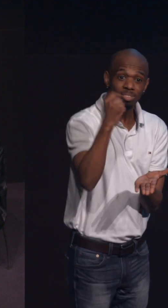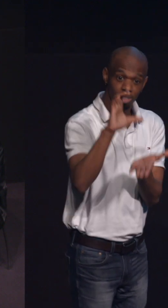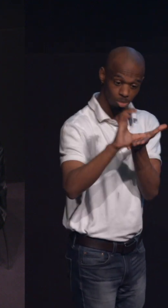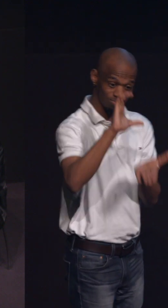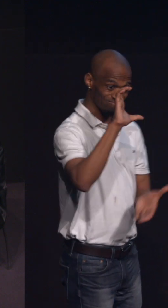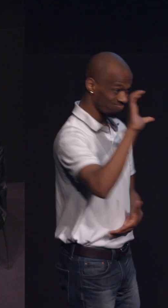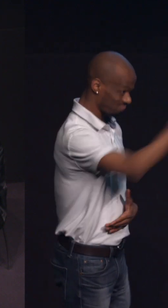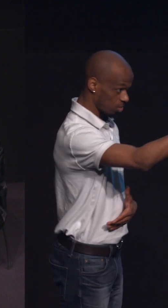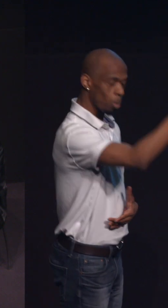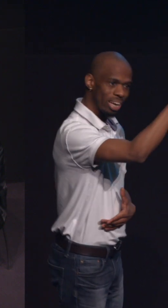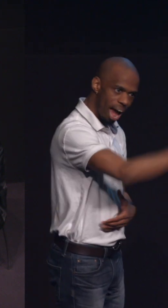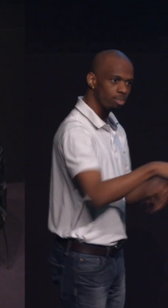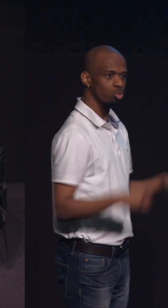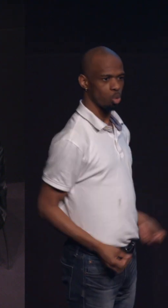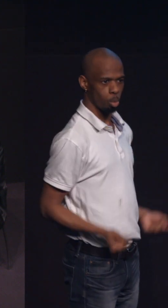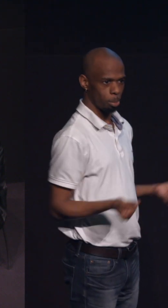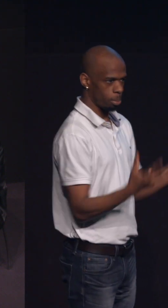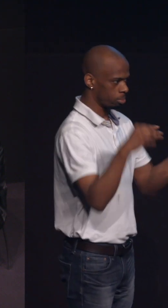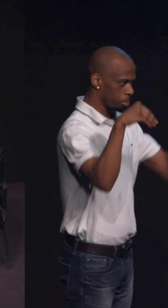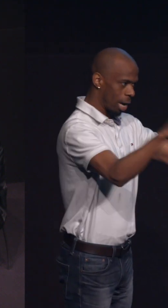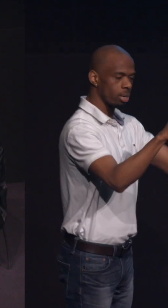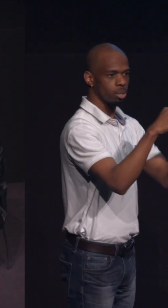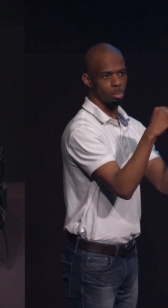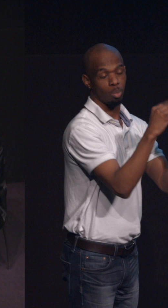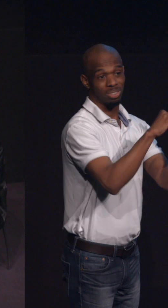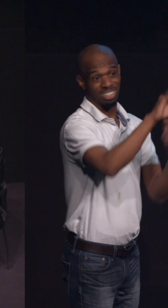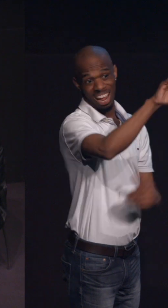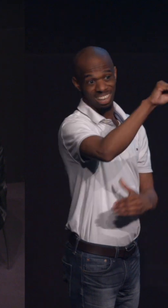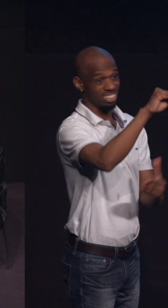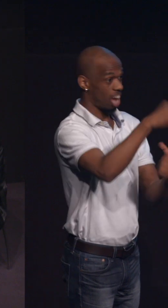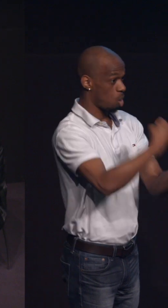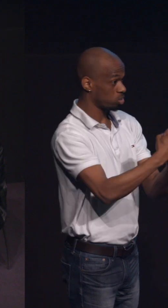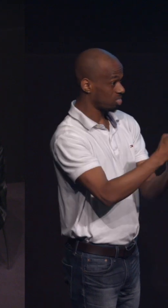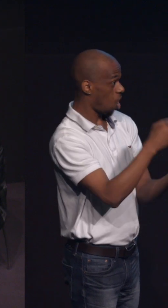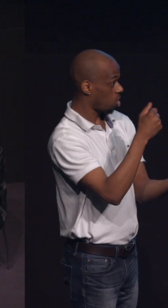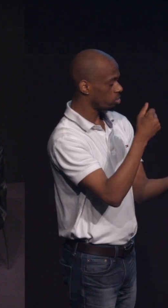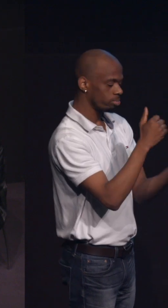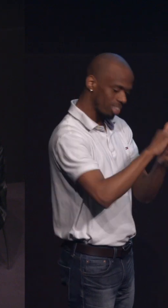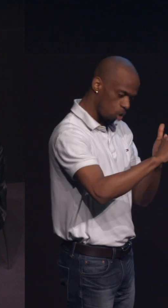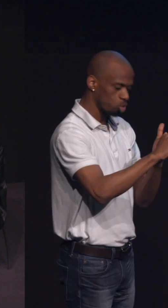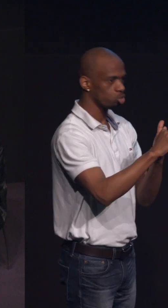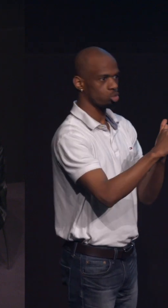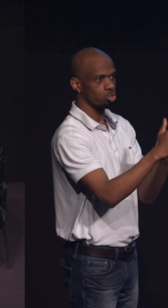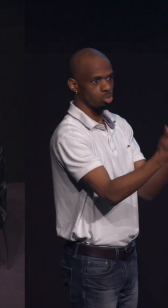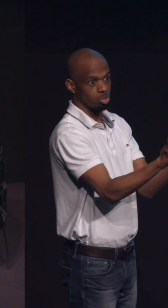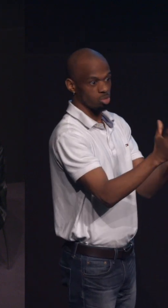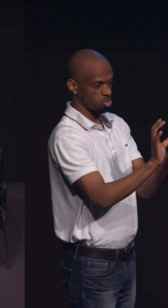Farm we have to be mission-driven because if I depended on our wholesale partners,